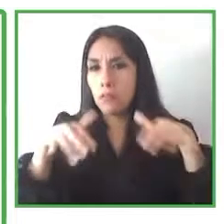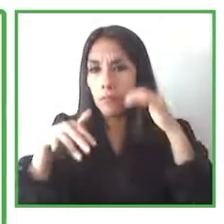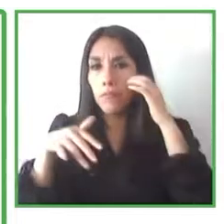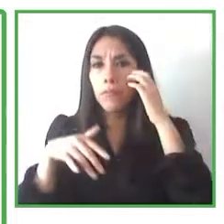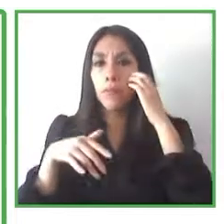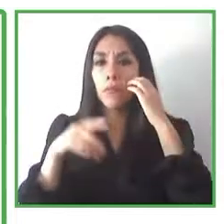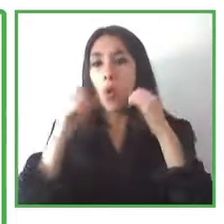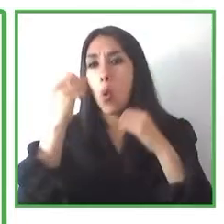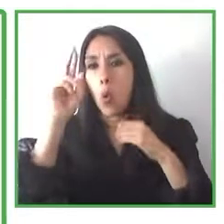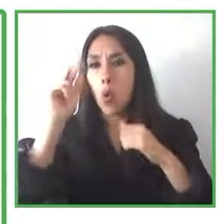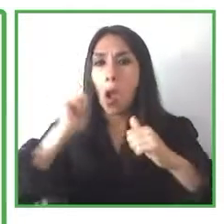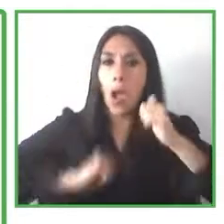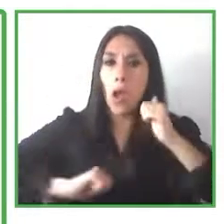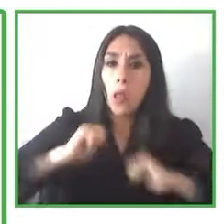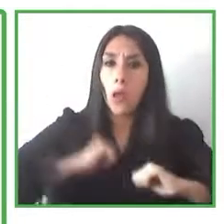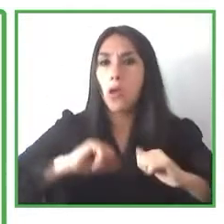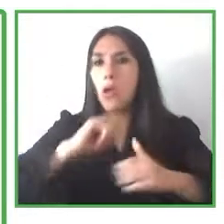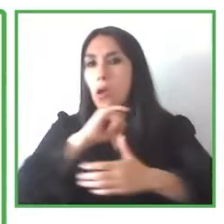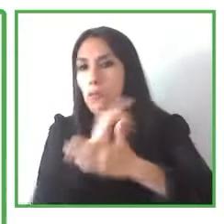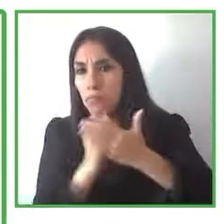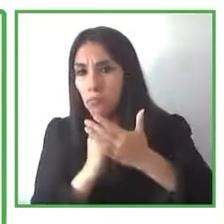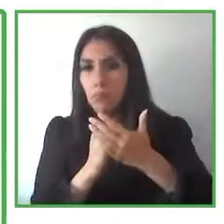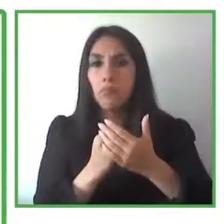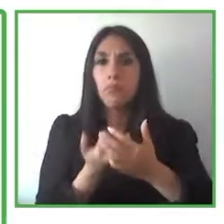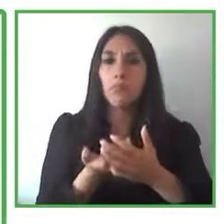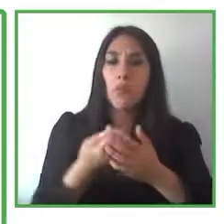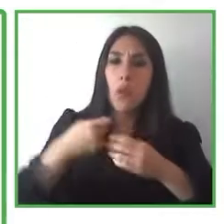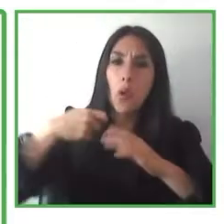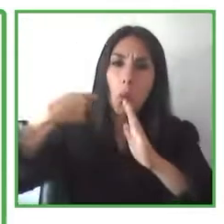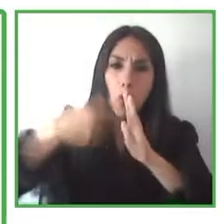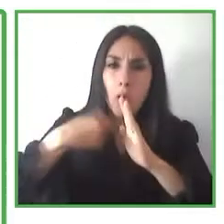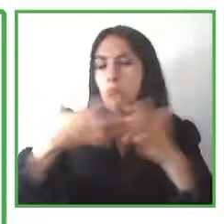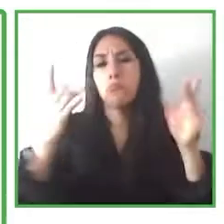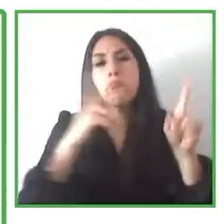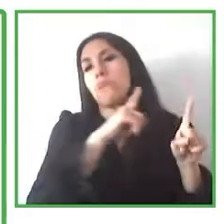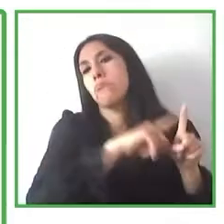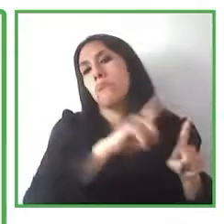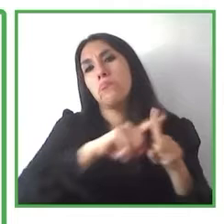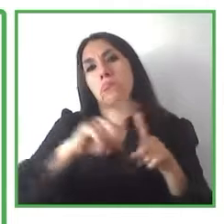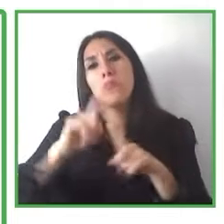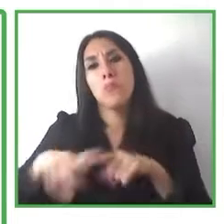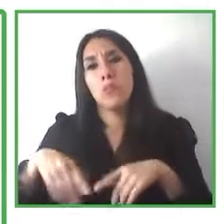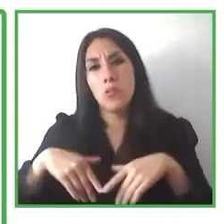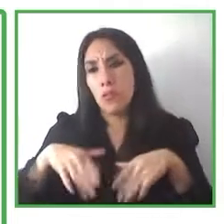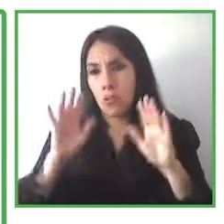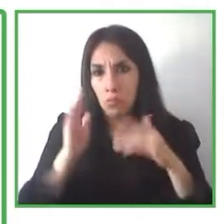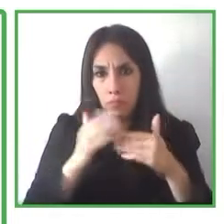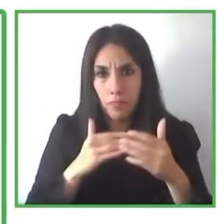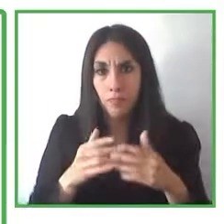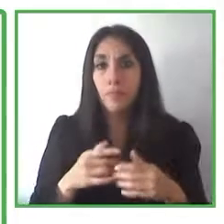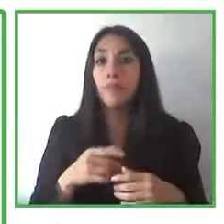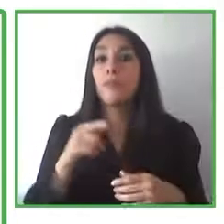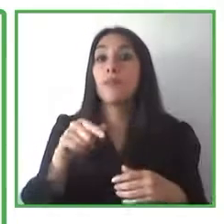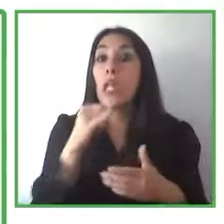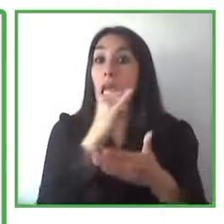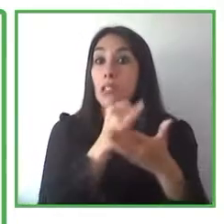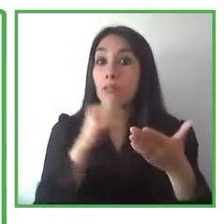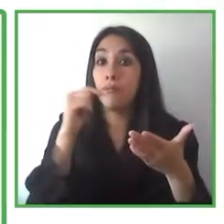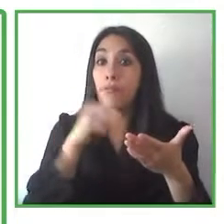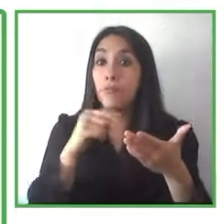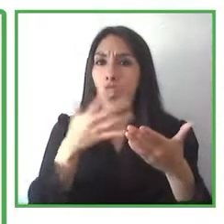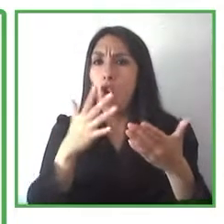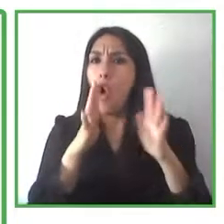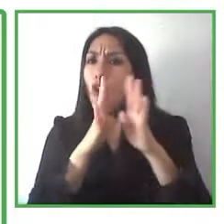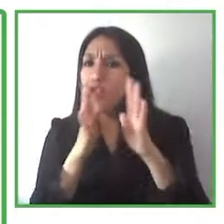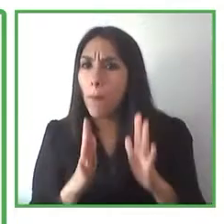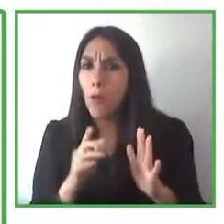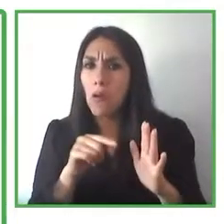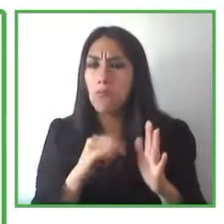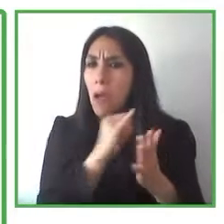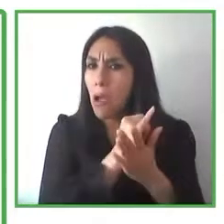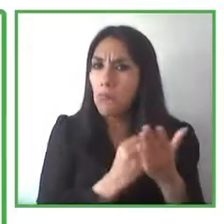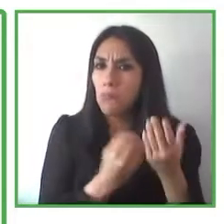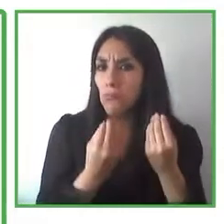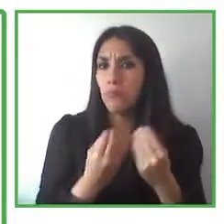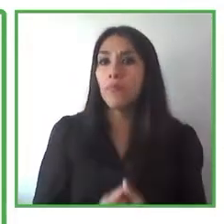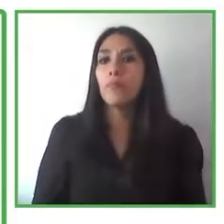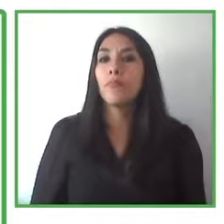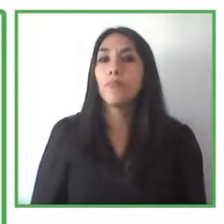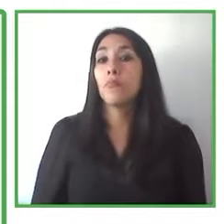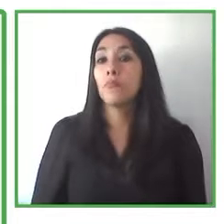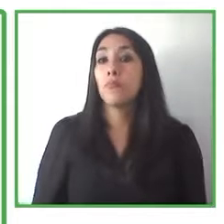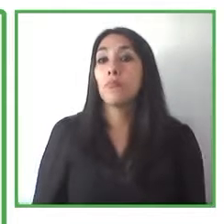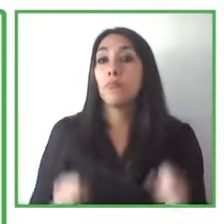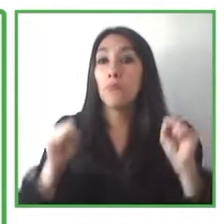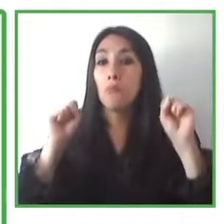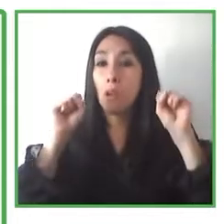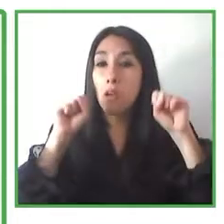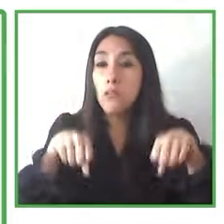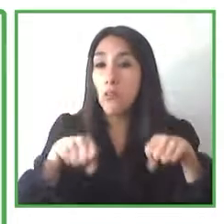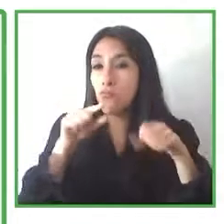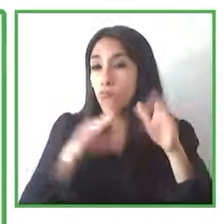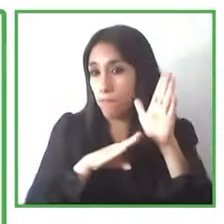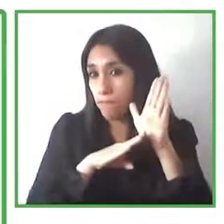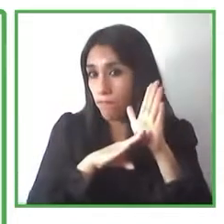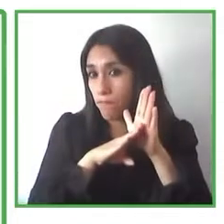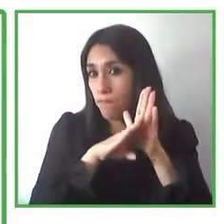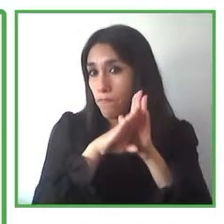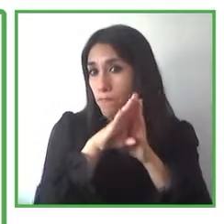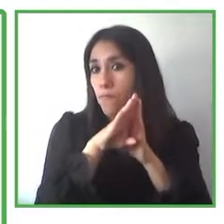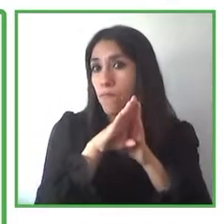terms of the works or the music works or the plastic works we developed